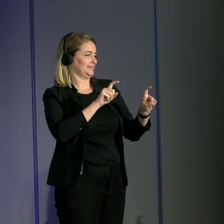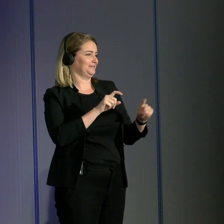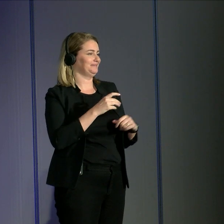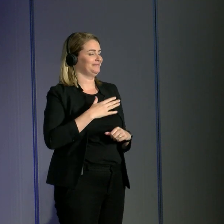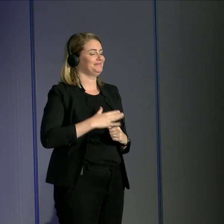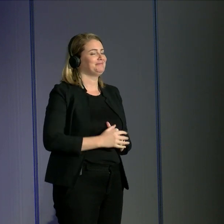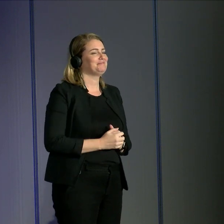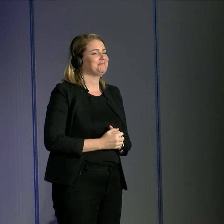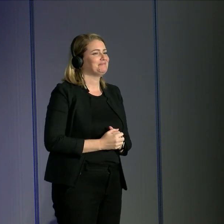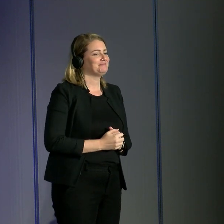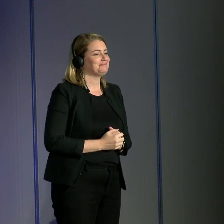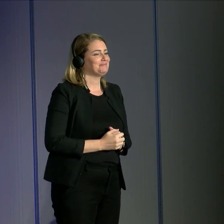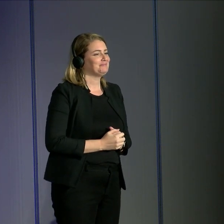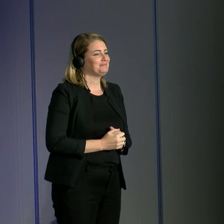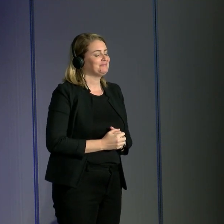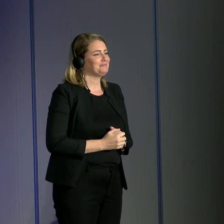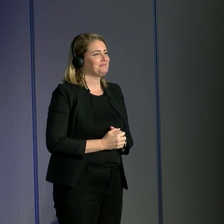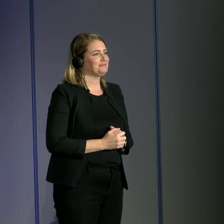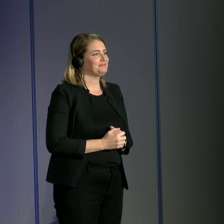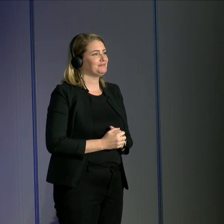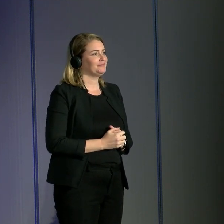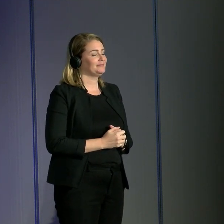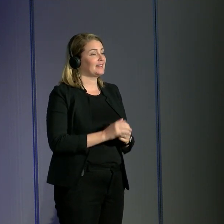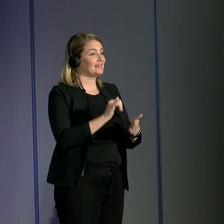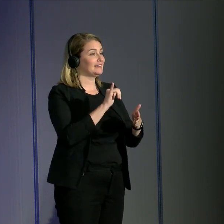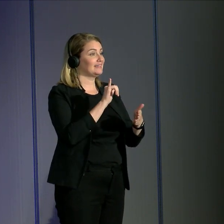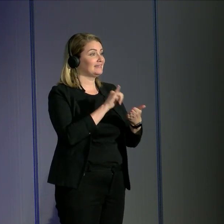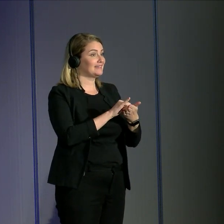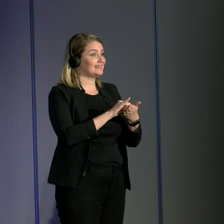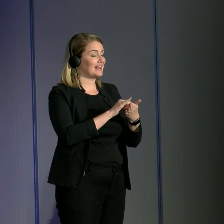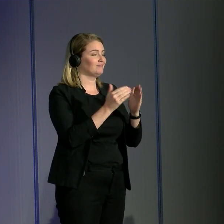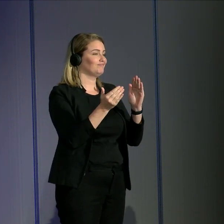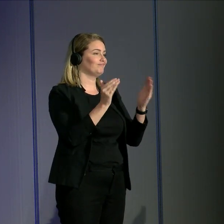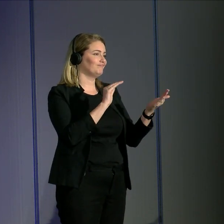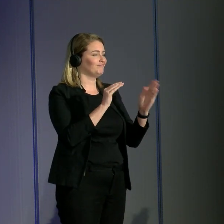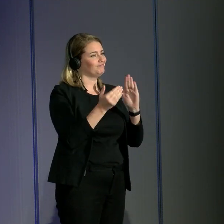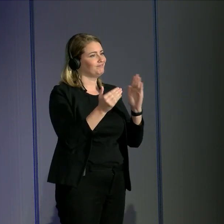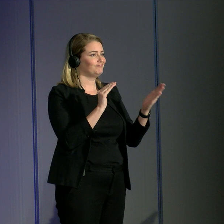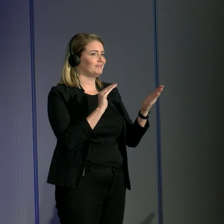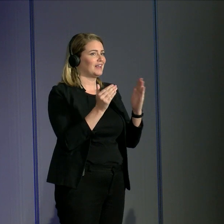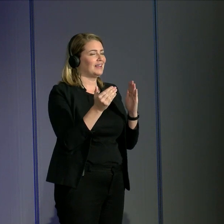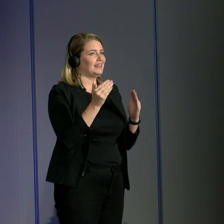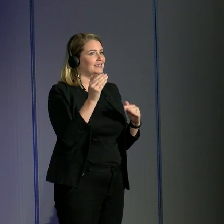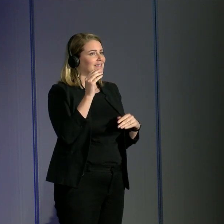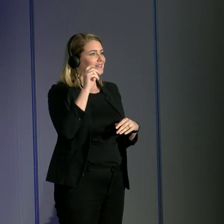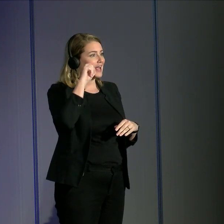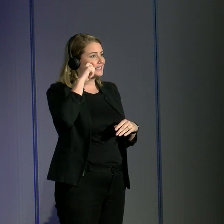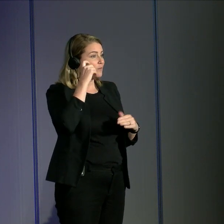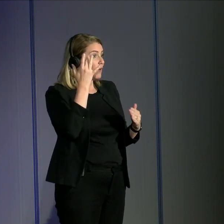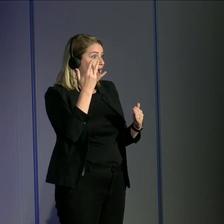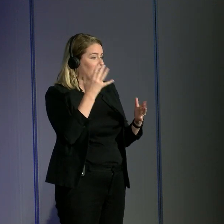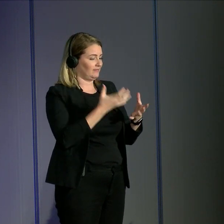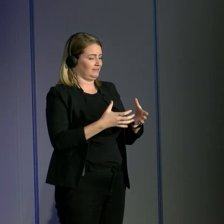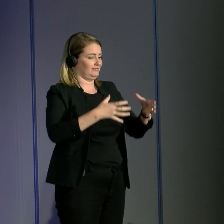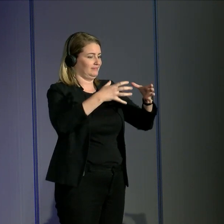And I use the analogy of an onion, because this is really how it breaks down. You've got layers.